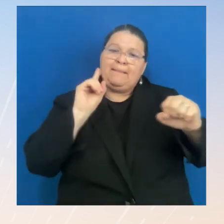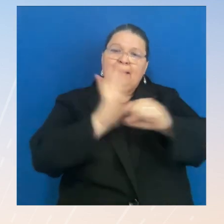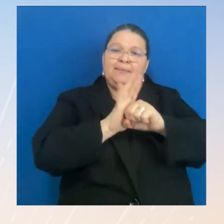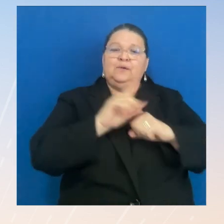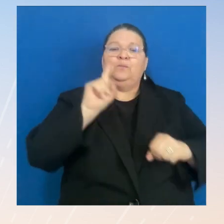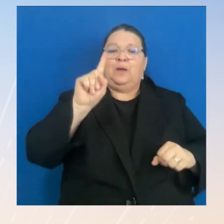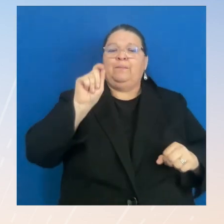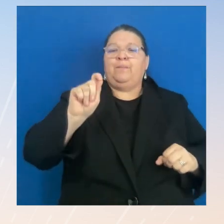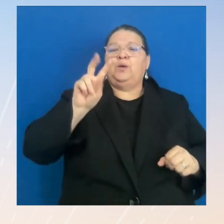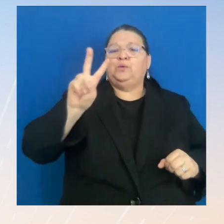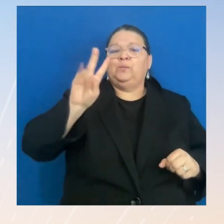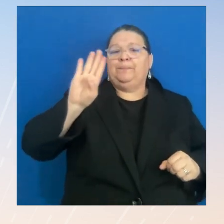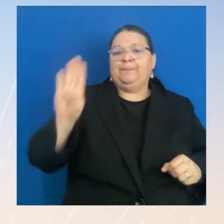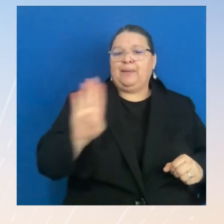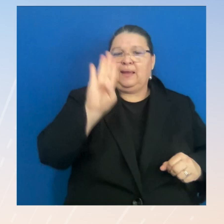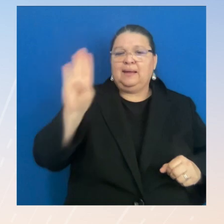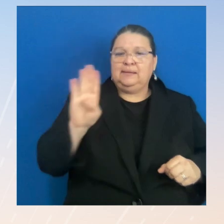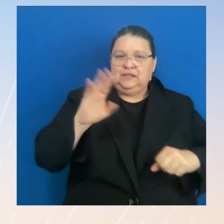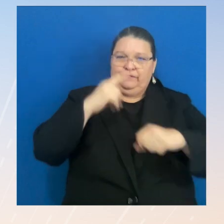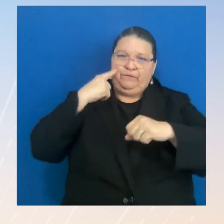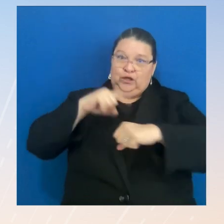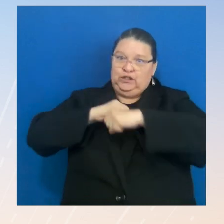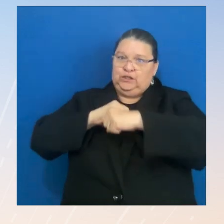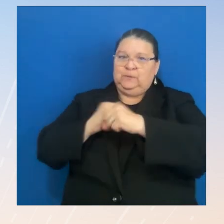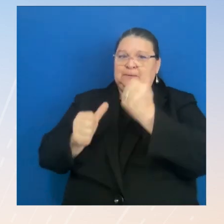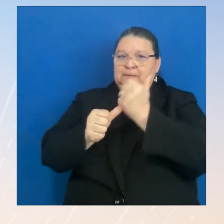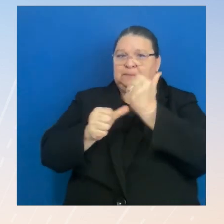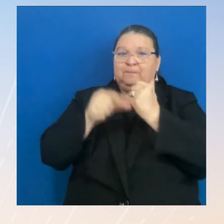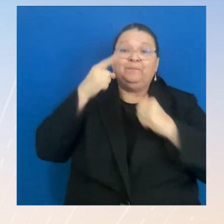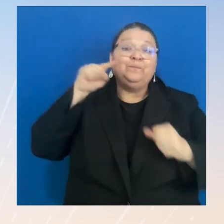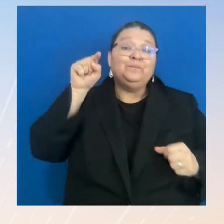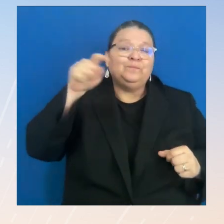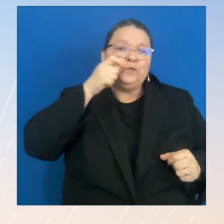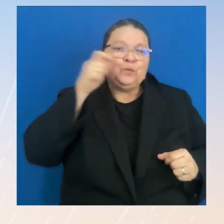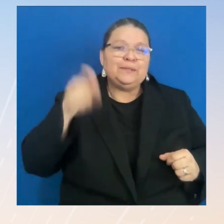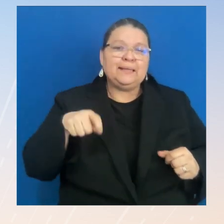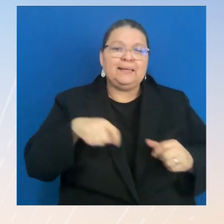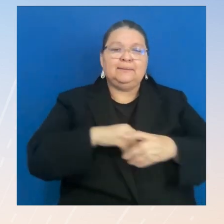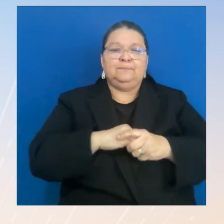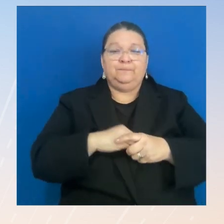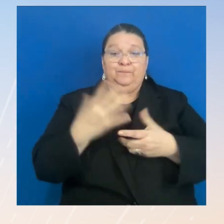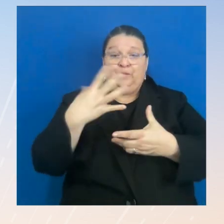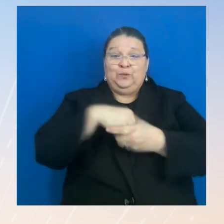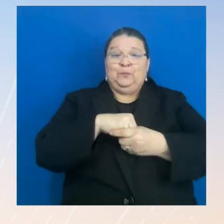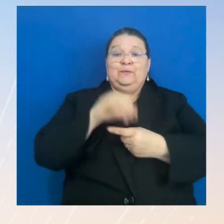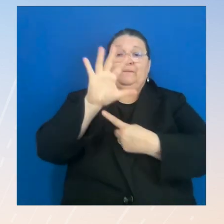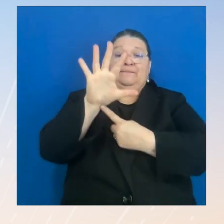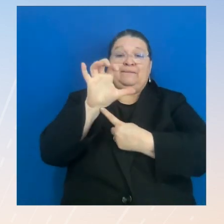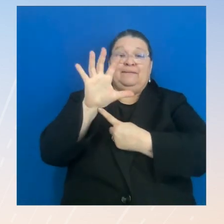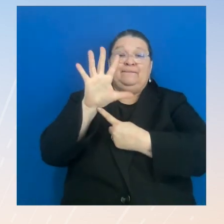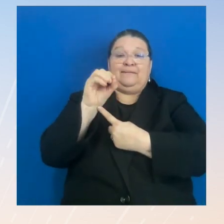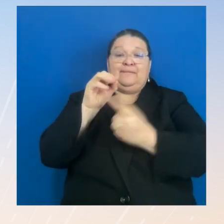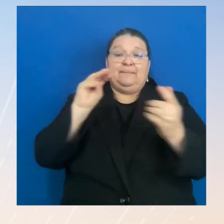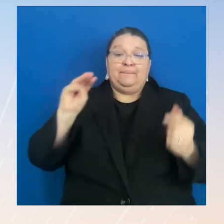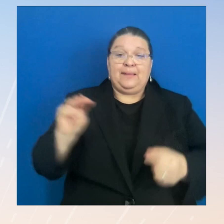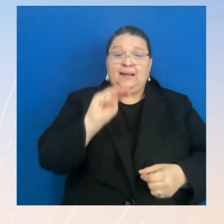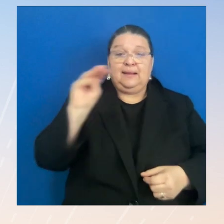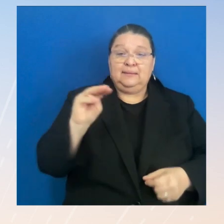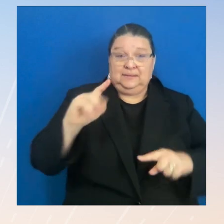including $550 million in just the last two weeks. We have approved -- he has approved four emergency security assistance packages